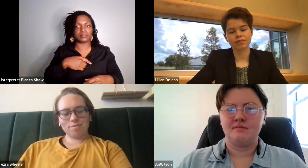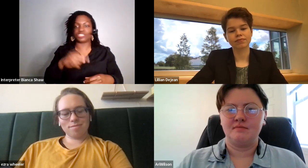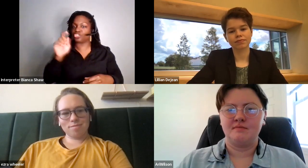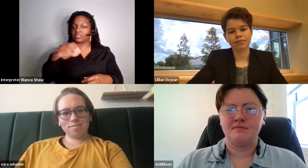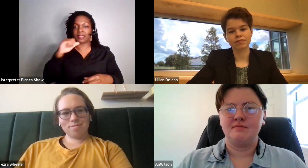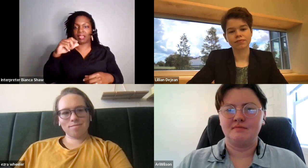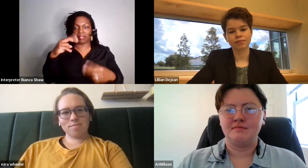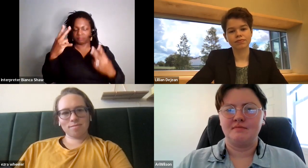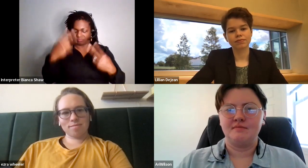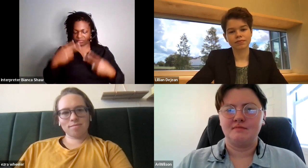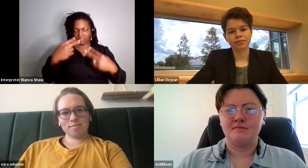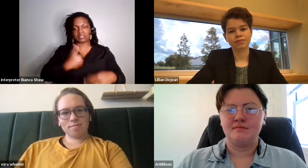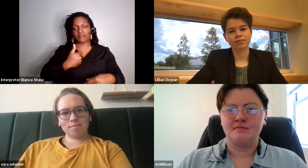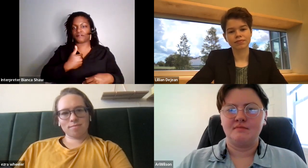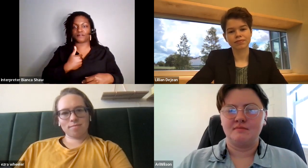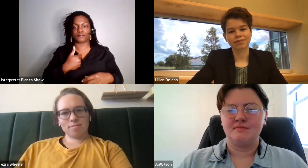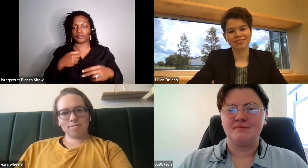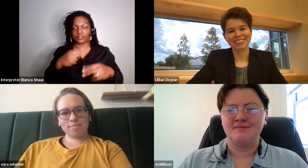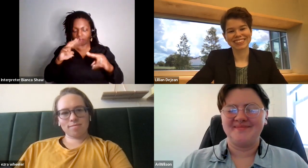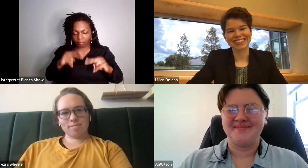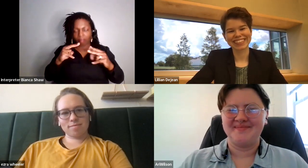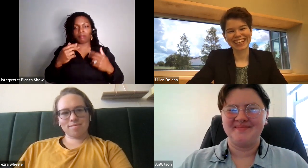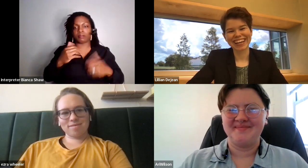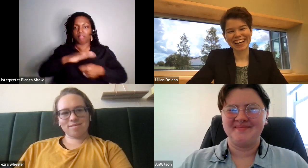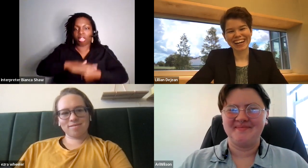You know i'm not gonna go keep going on and on the Thank you.